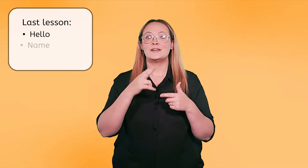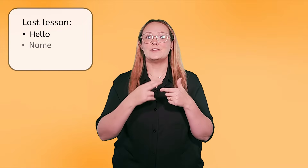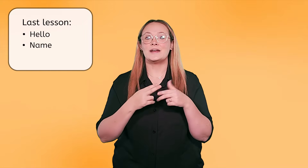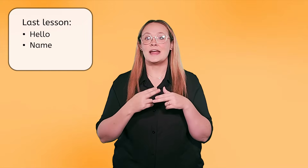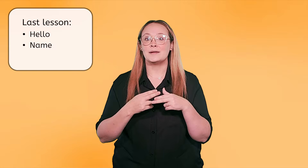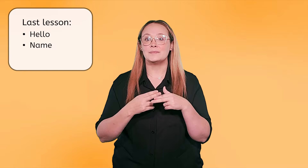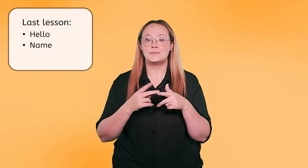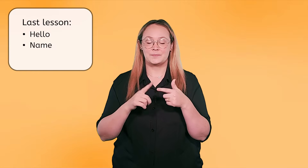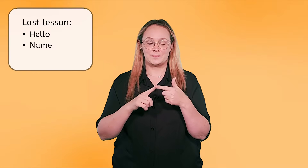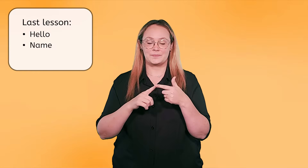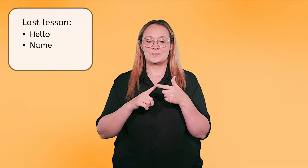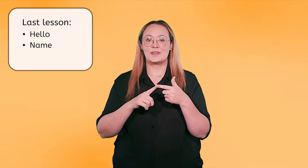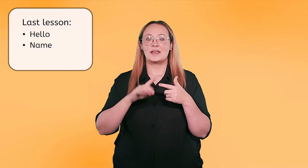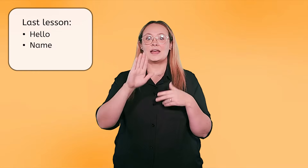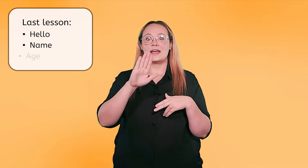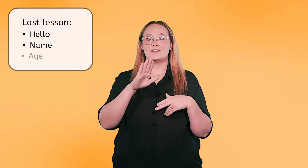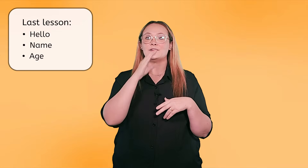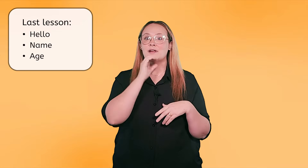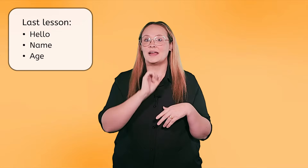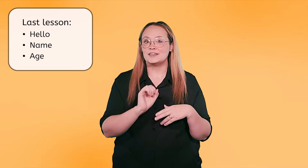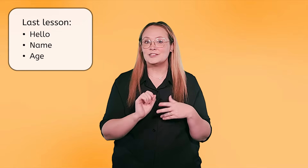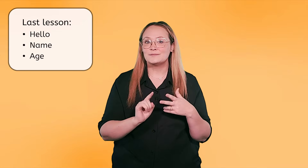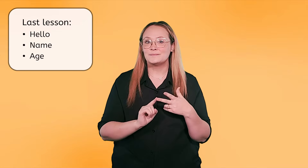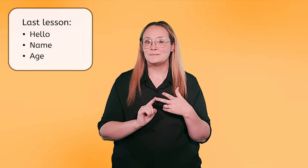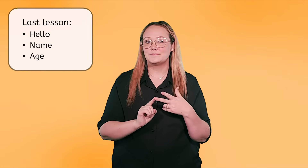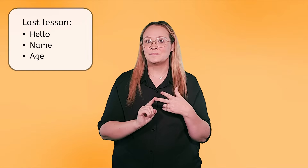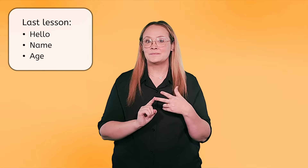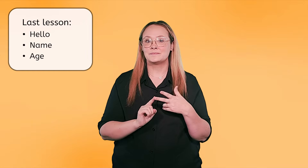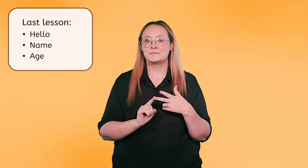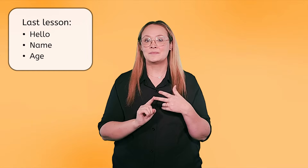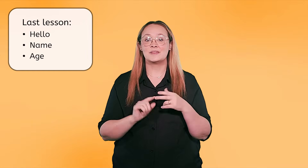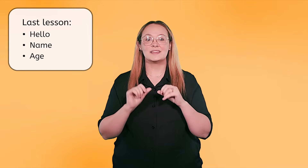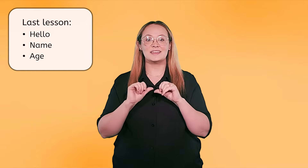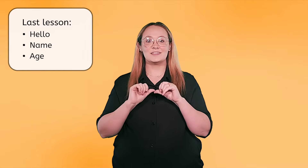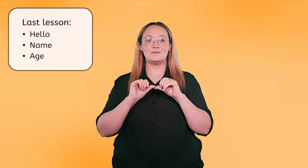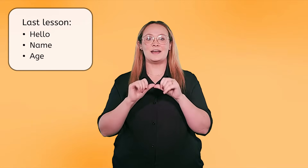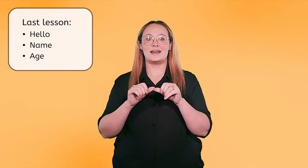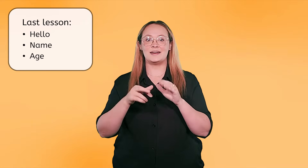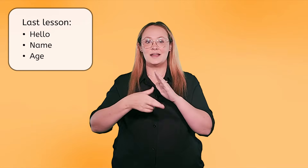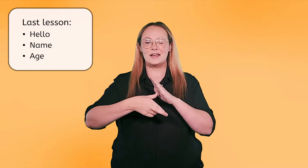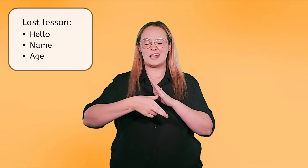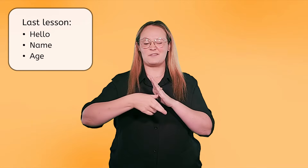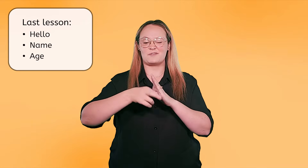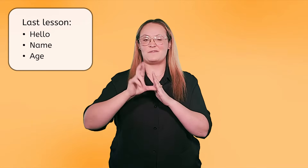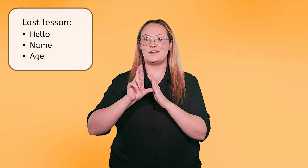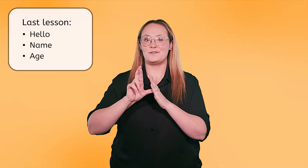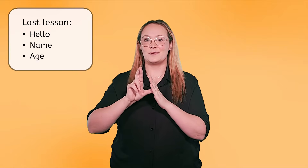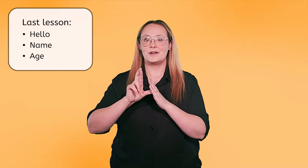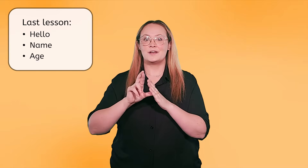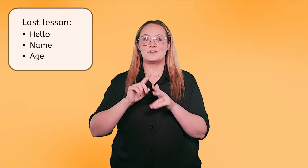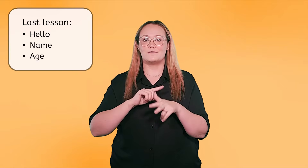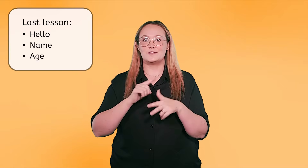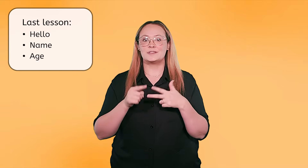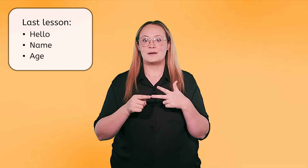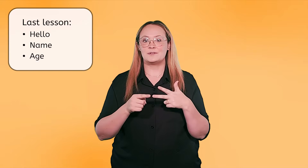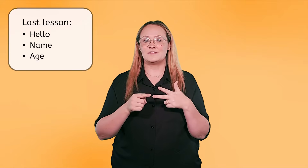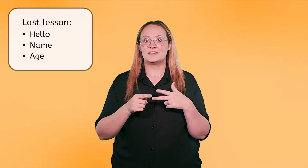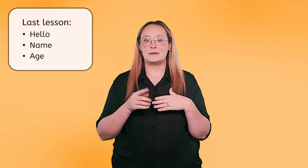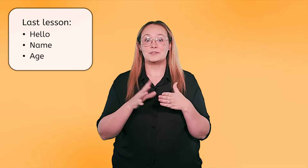your name, and your age. Let's go ahead and review the first couple of steps that